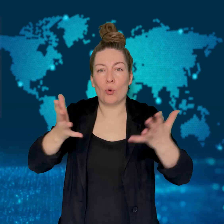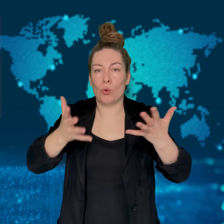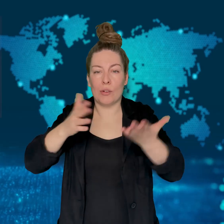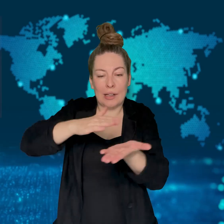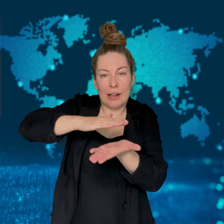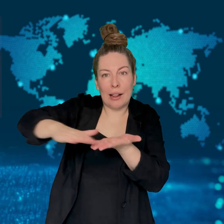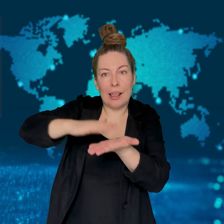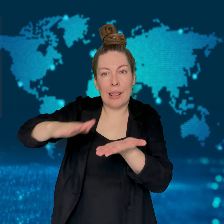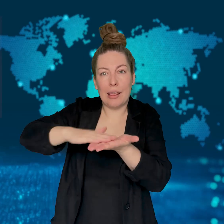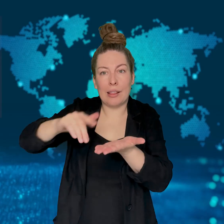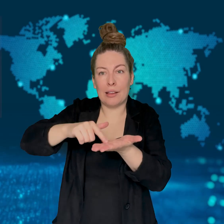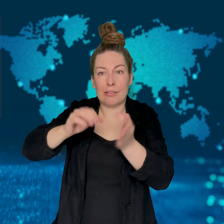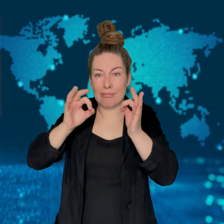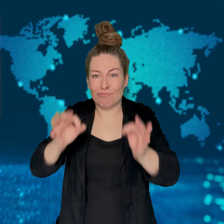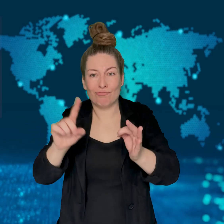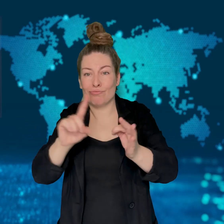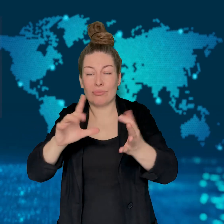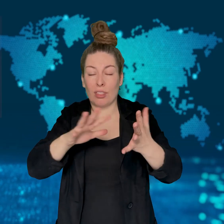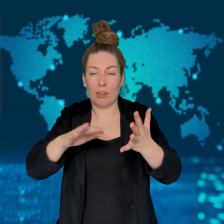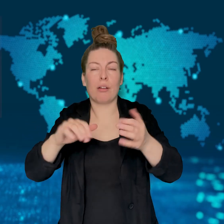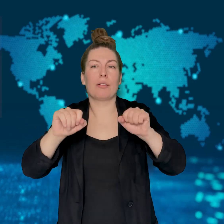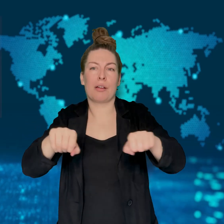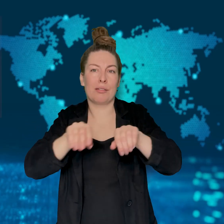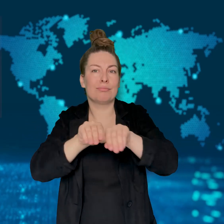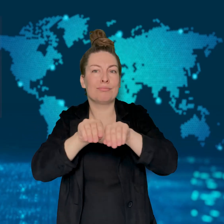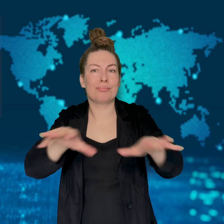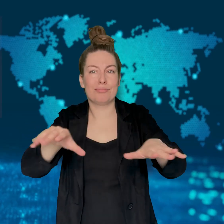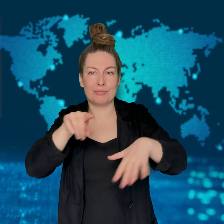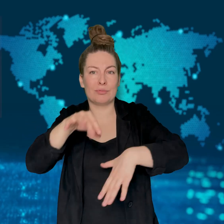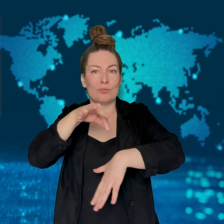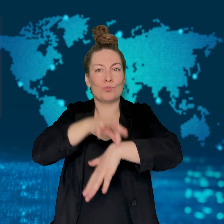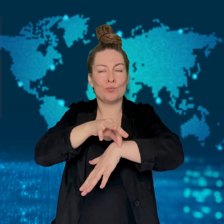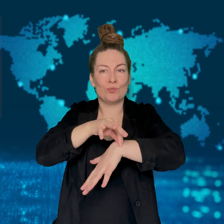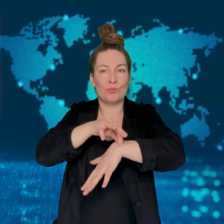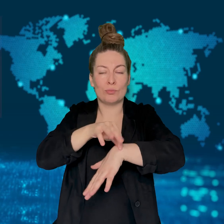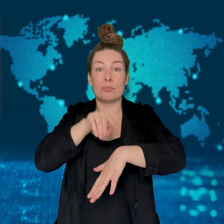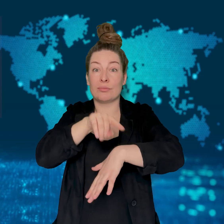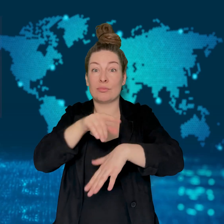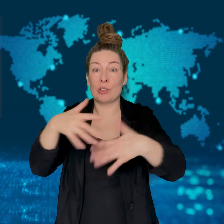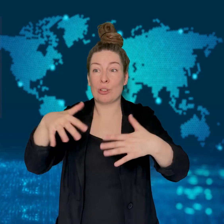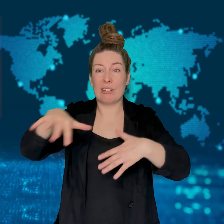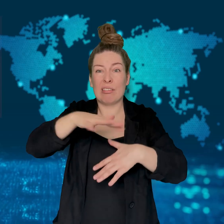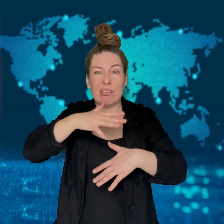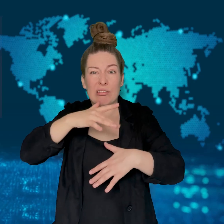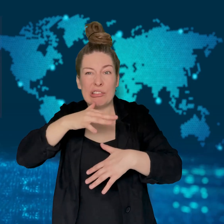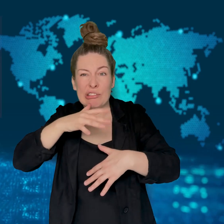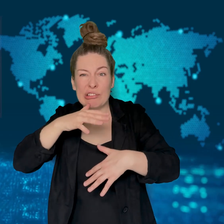and sanitation services.